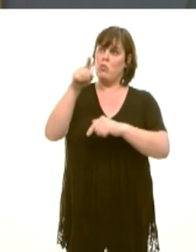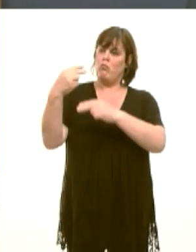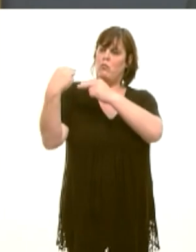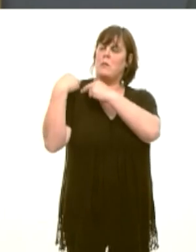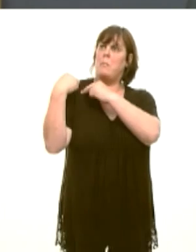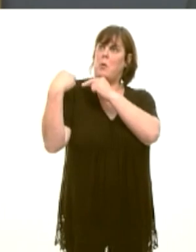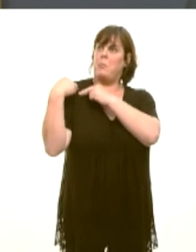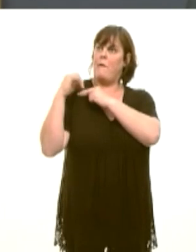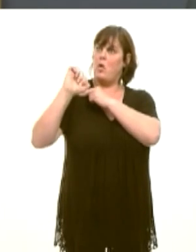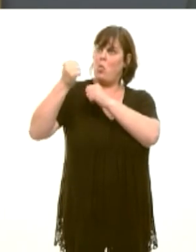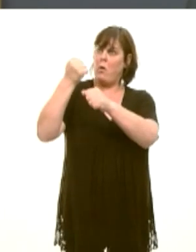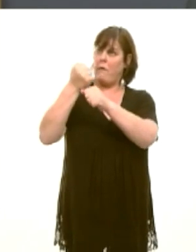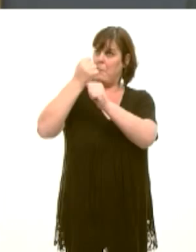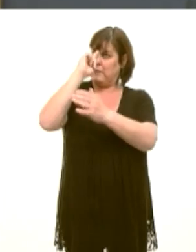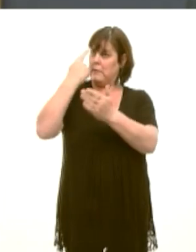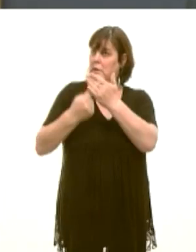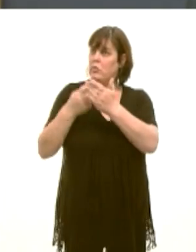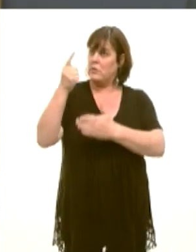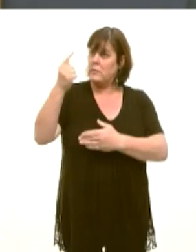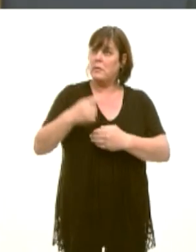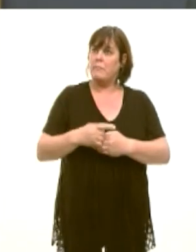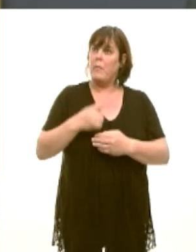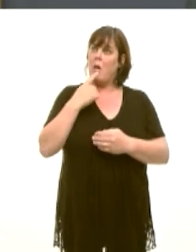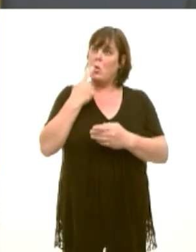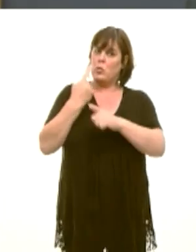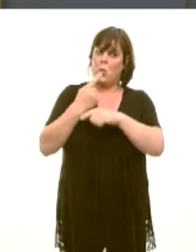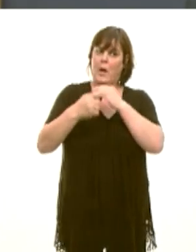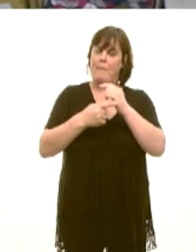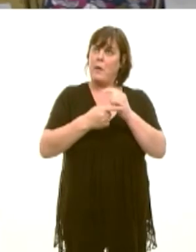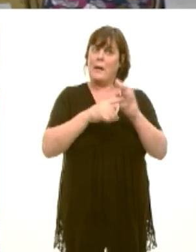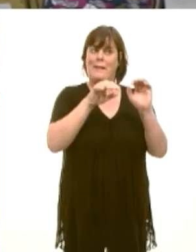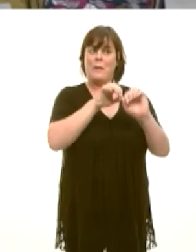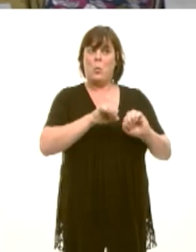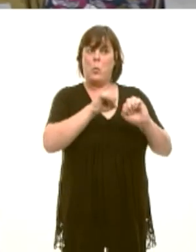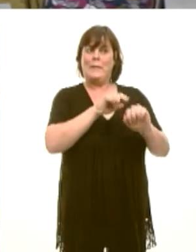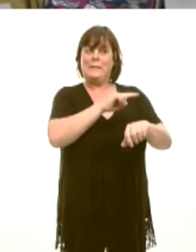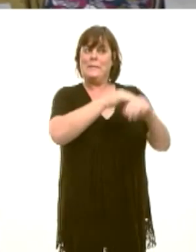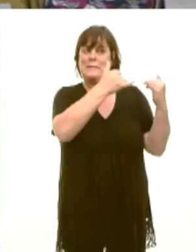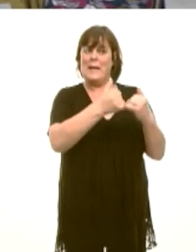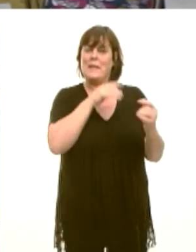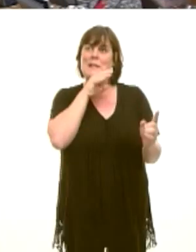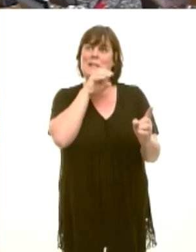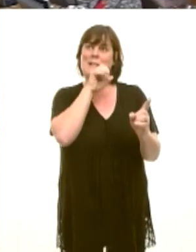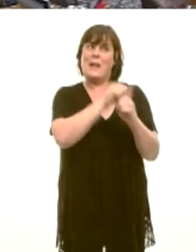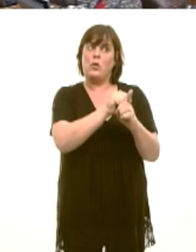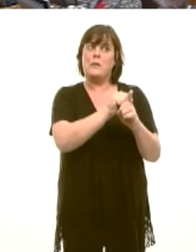actions, and I am asking you about diagnostic waiting tests. Now, you have already concededó[Interruption].